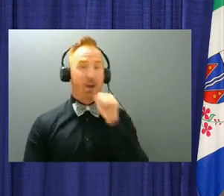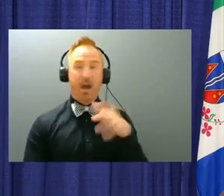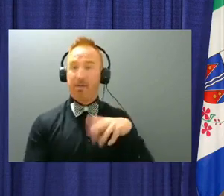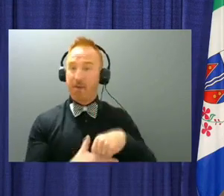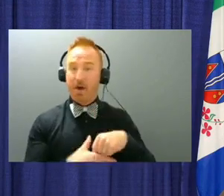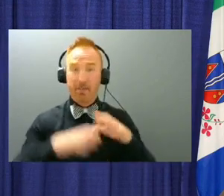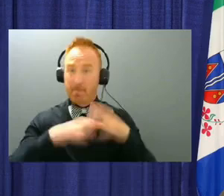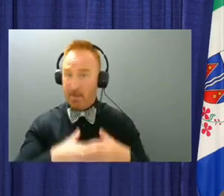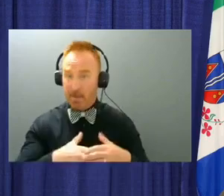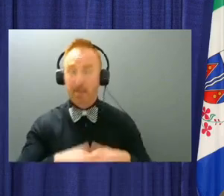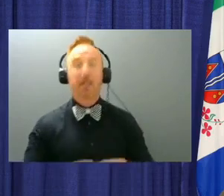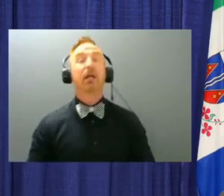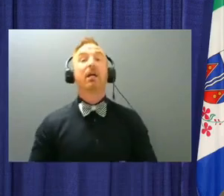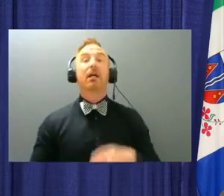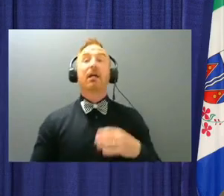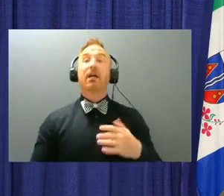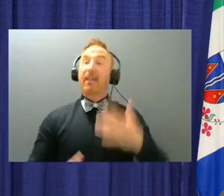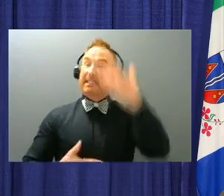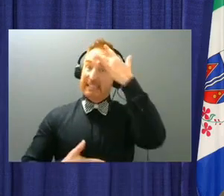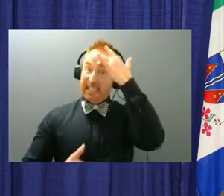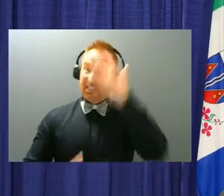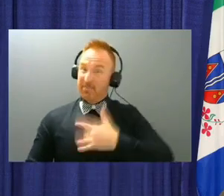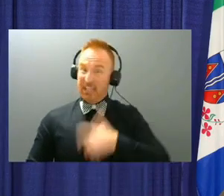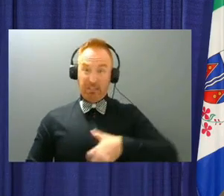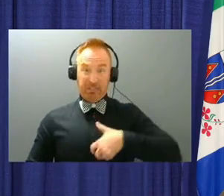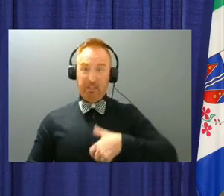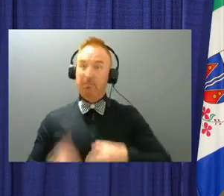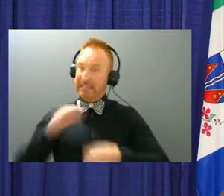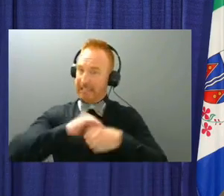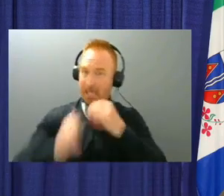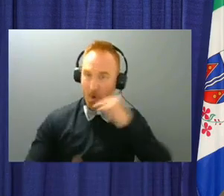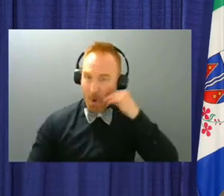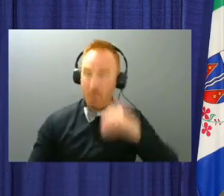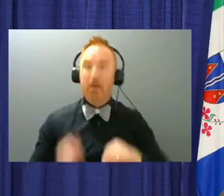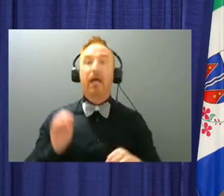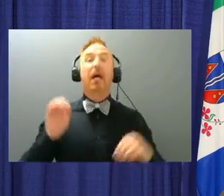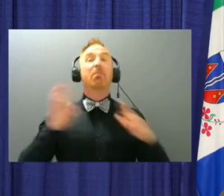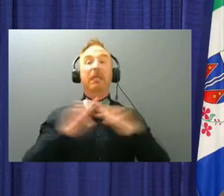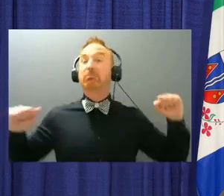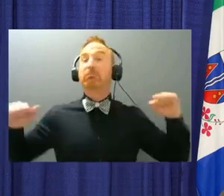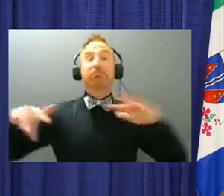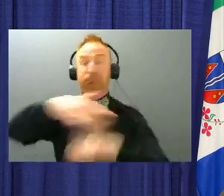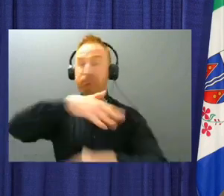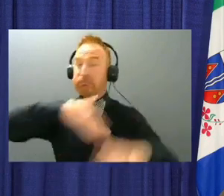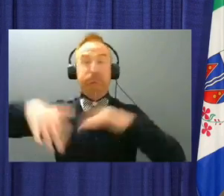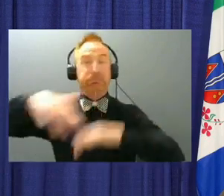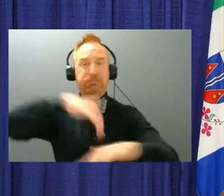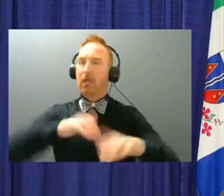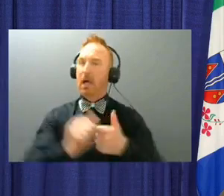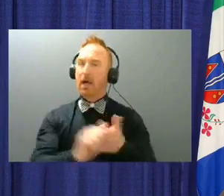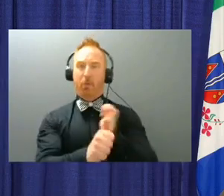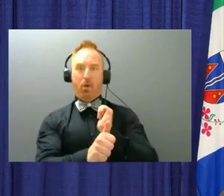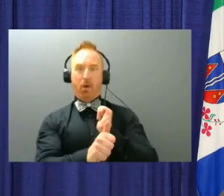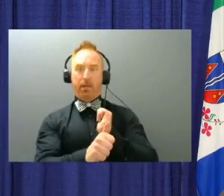bubble or cohort. We need to stay home when we are sick, avoid large gatherings. We need to travel respectfully